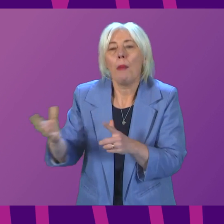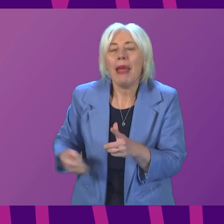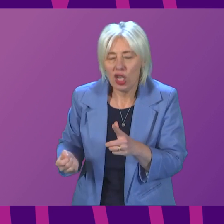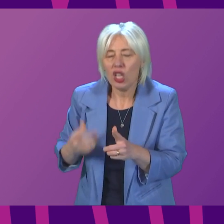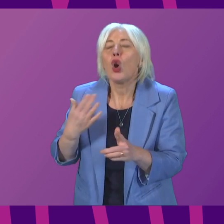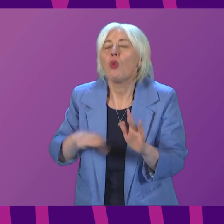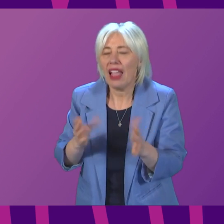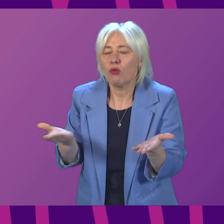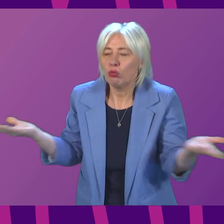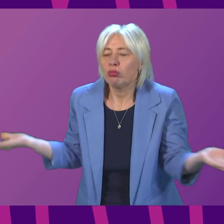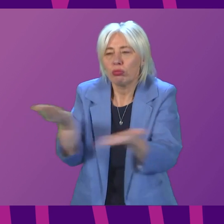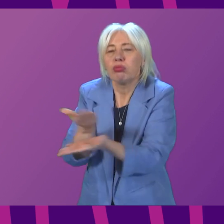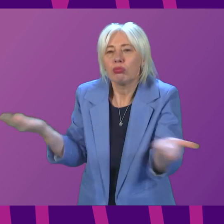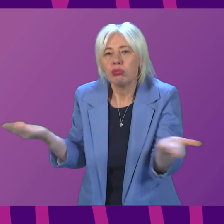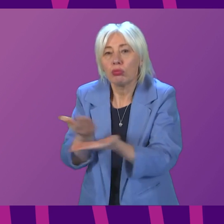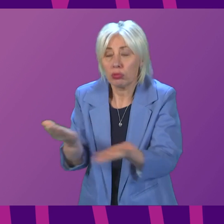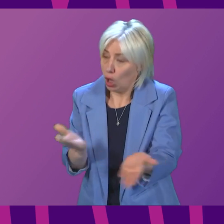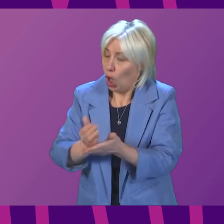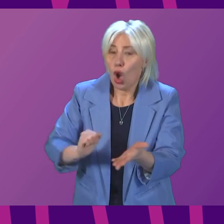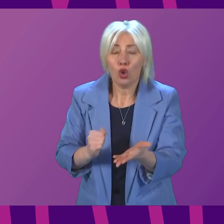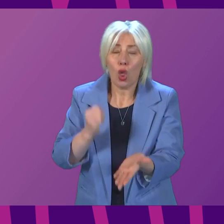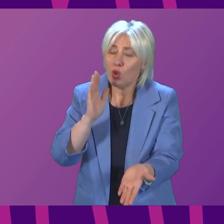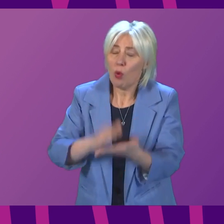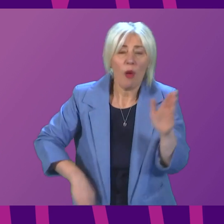and Scotland will fully pay its way in that.